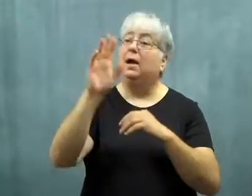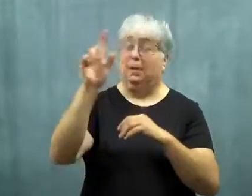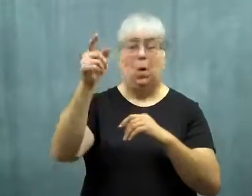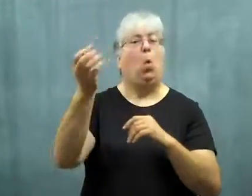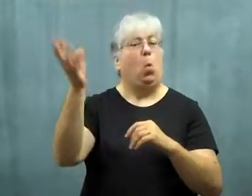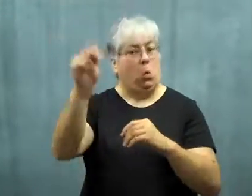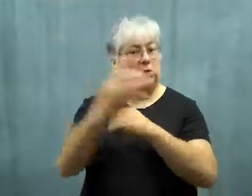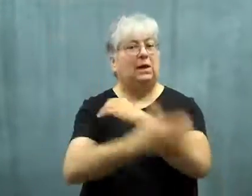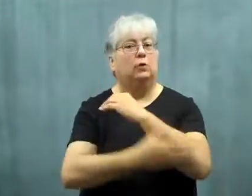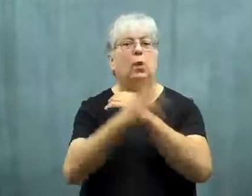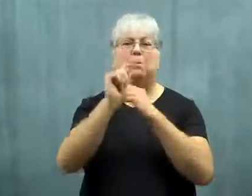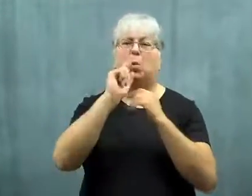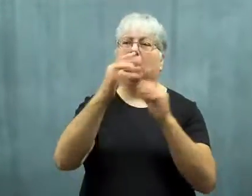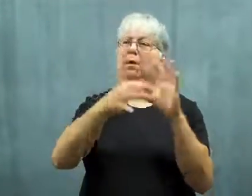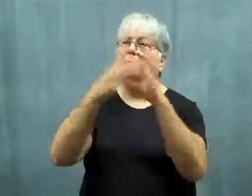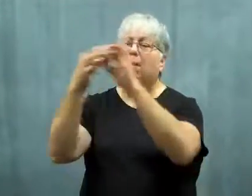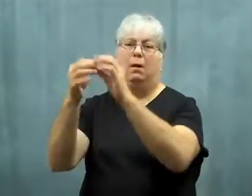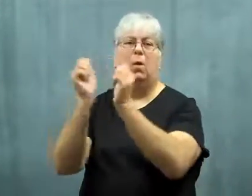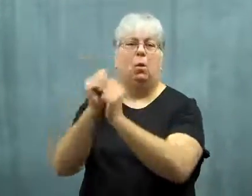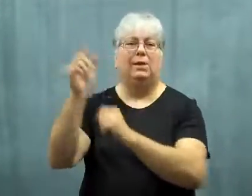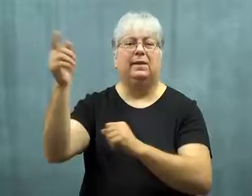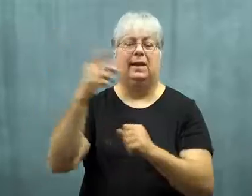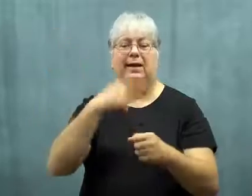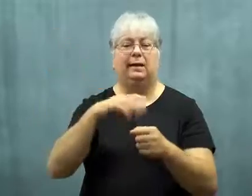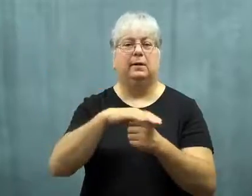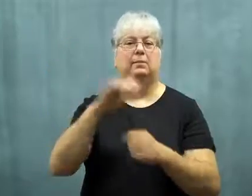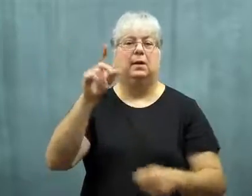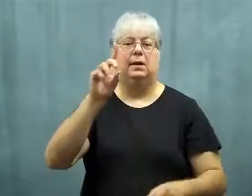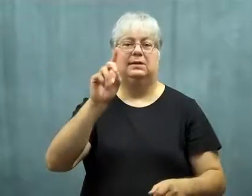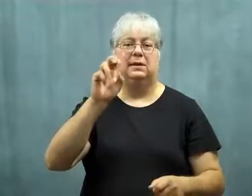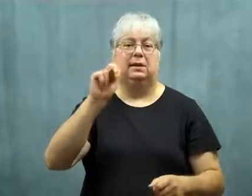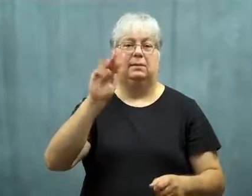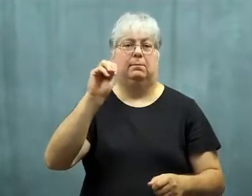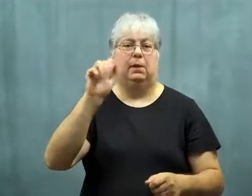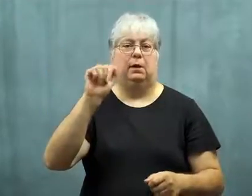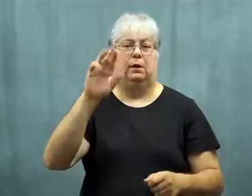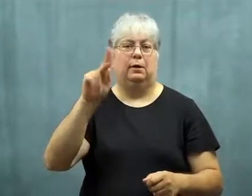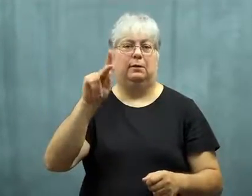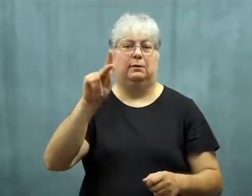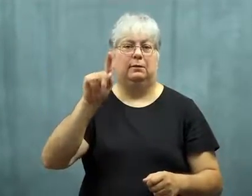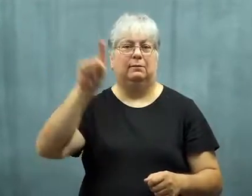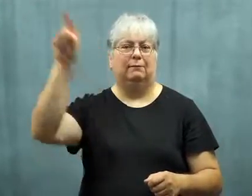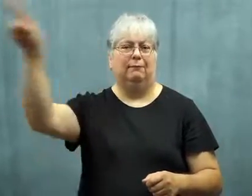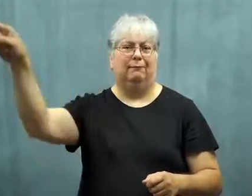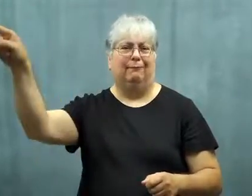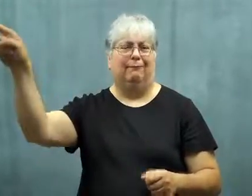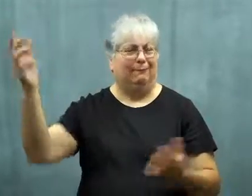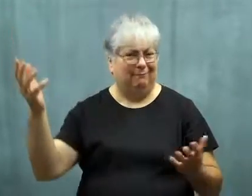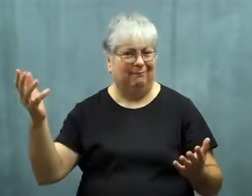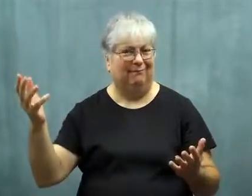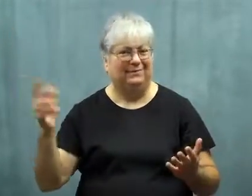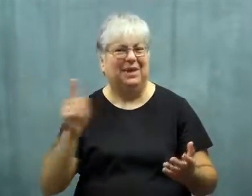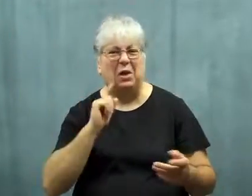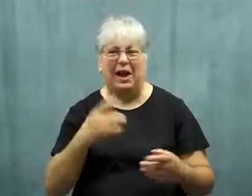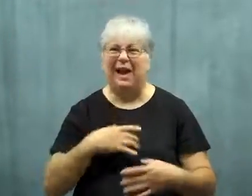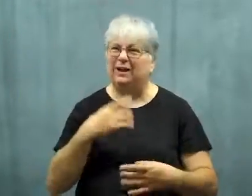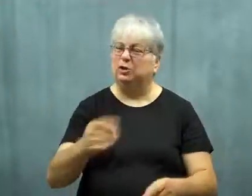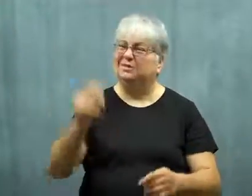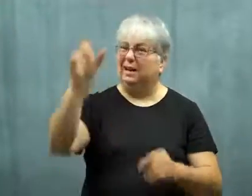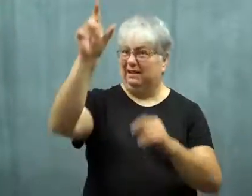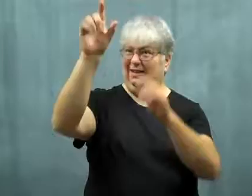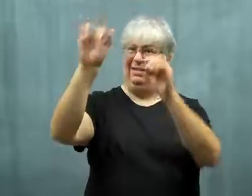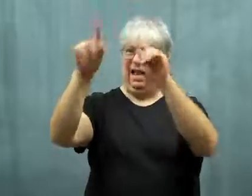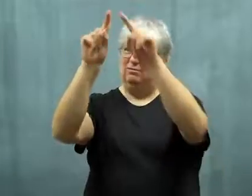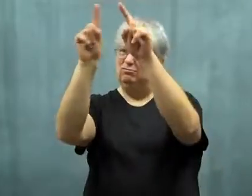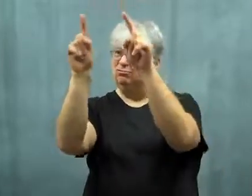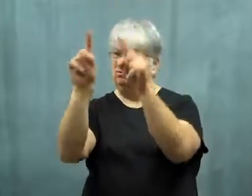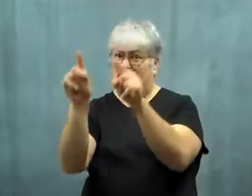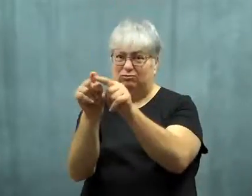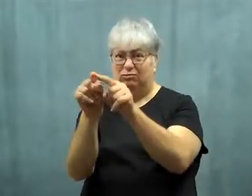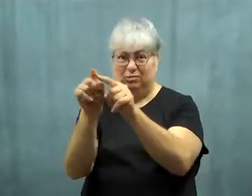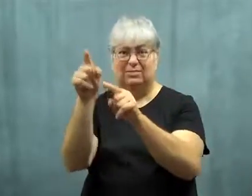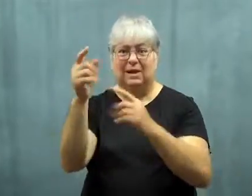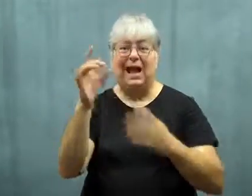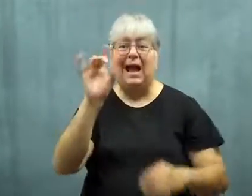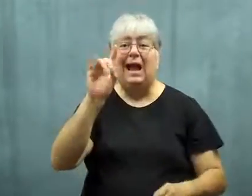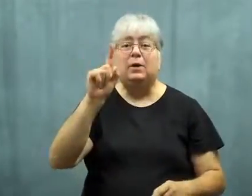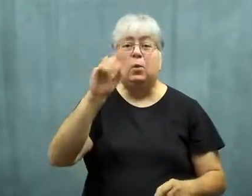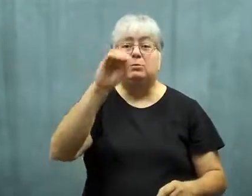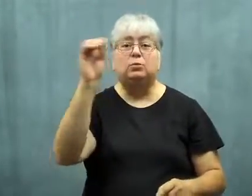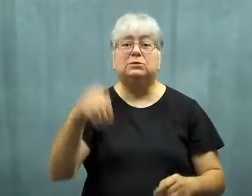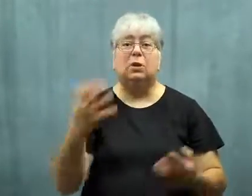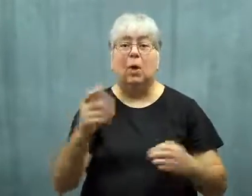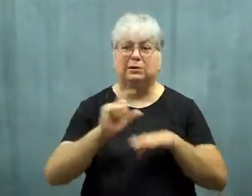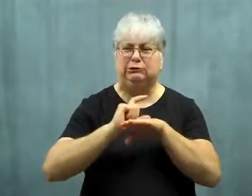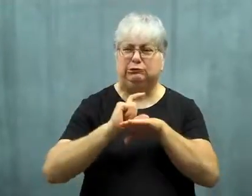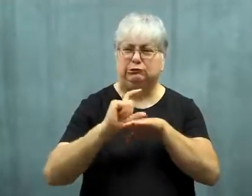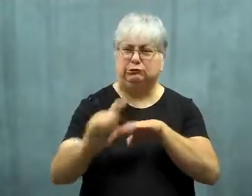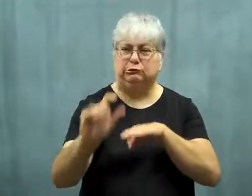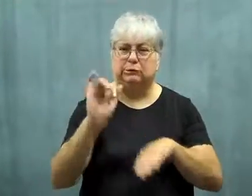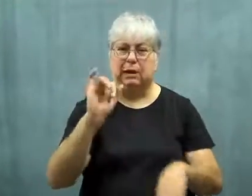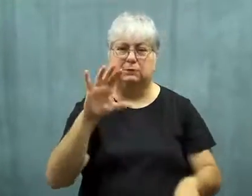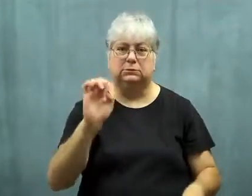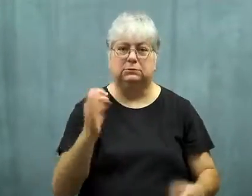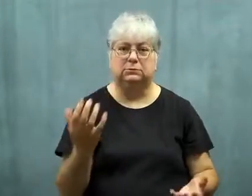It's a sovereign nation, but affiliated with the Kingdom of Denmark.